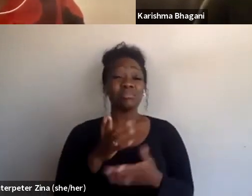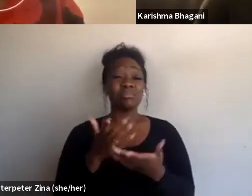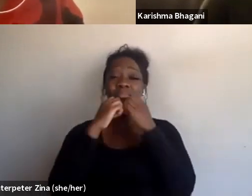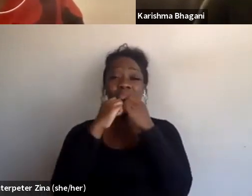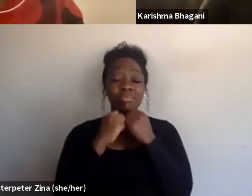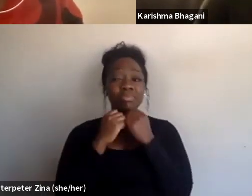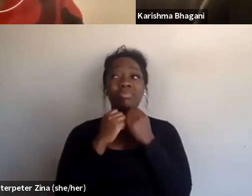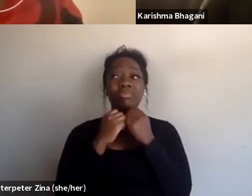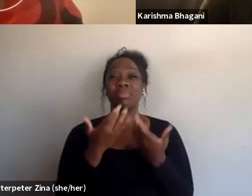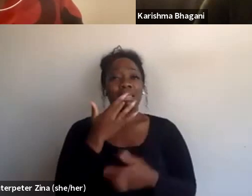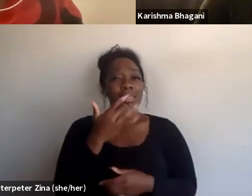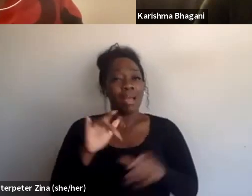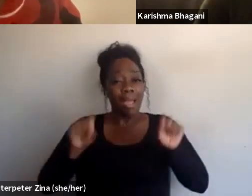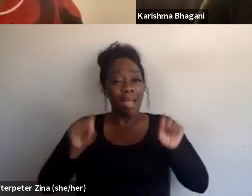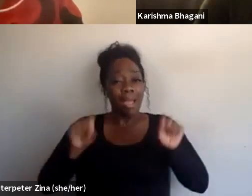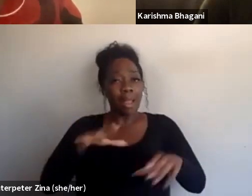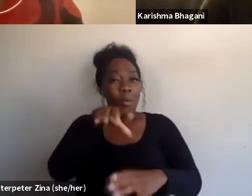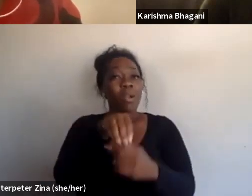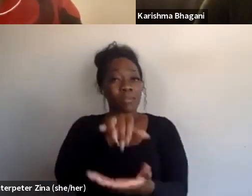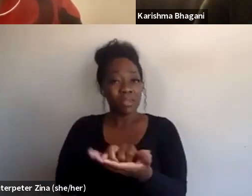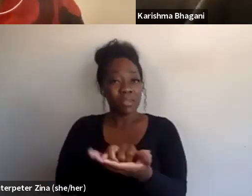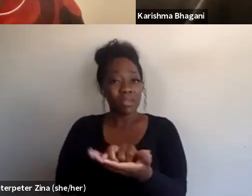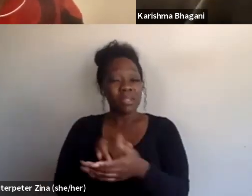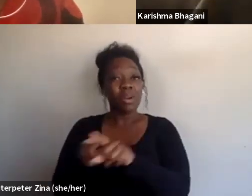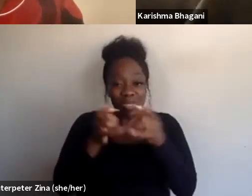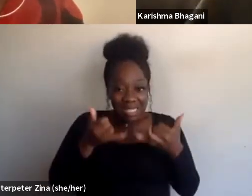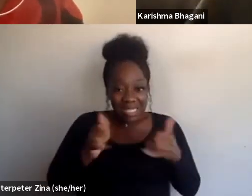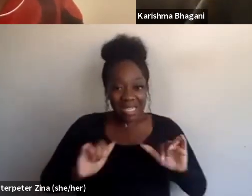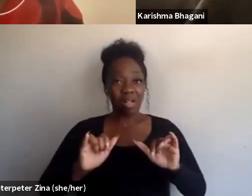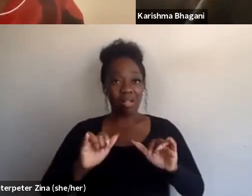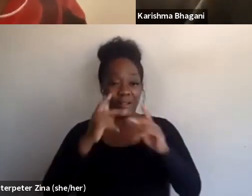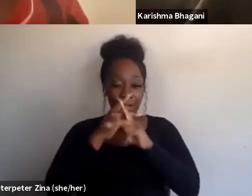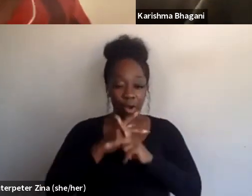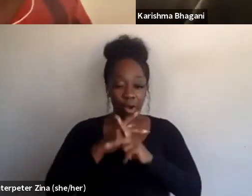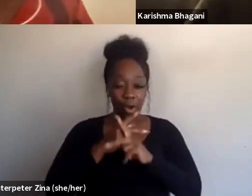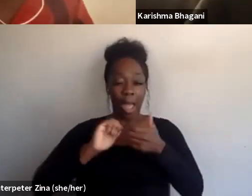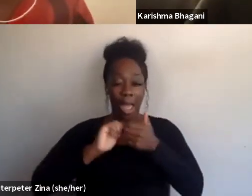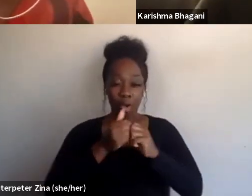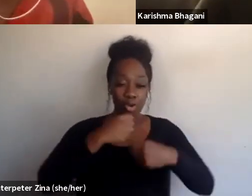and still find a way of being a creative because it's very easy to just sink in and drown.